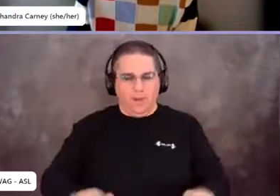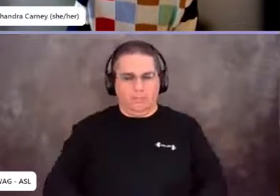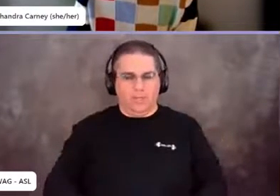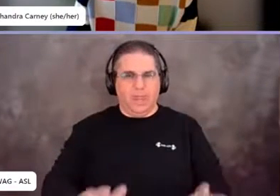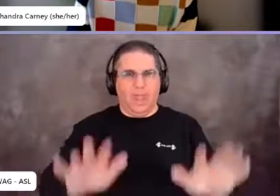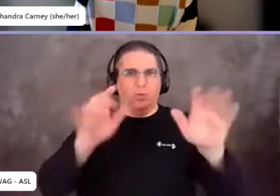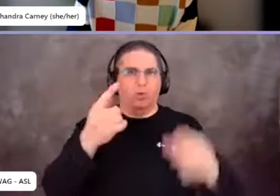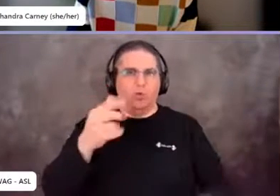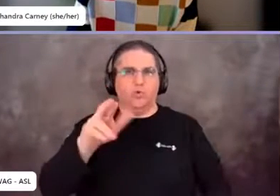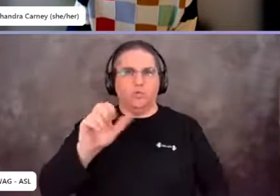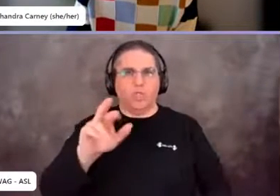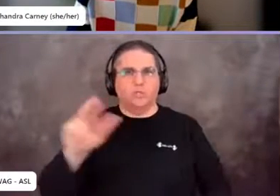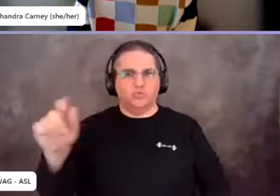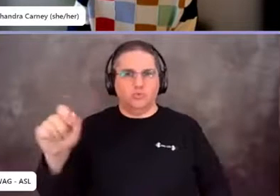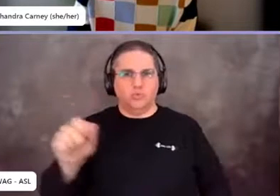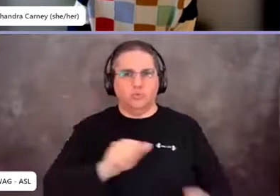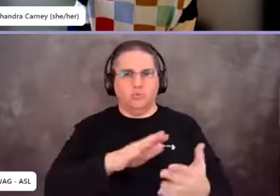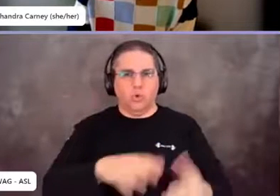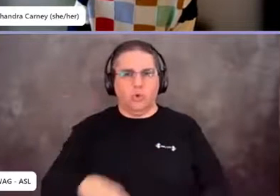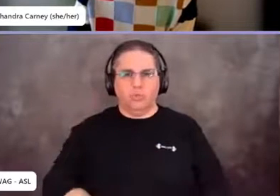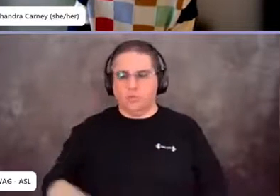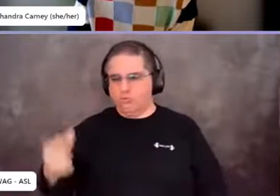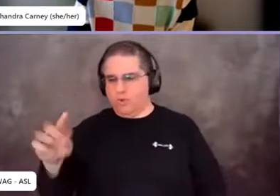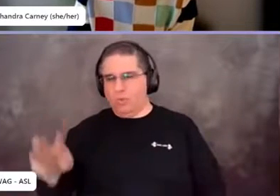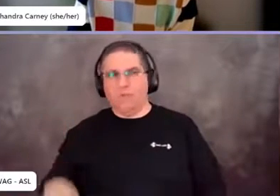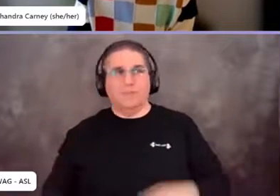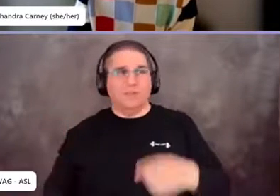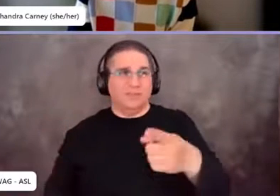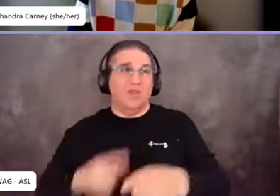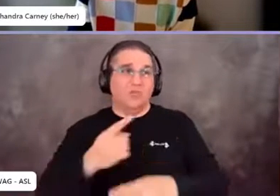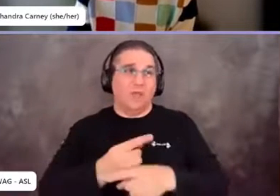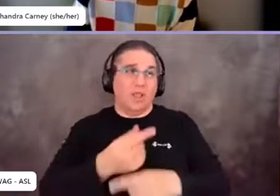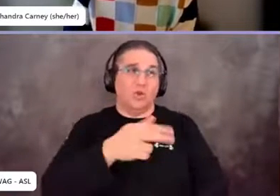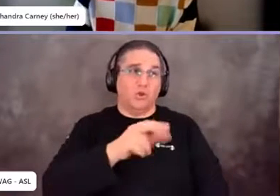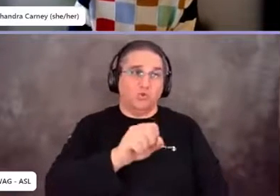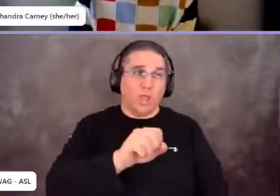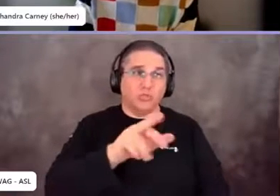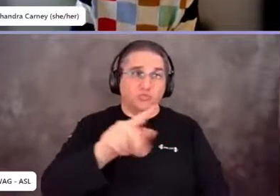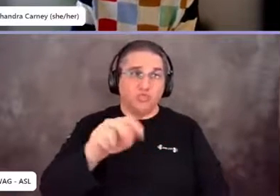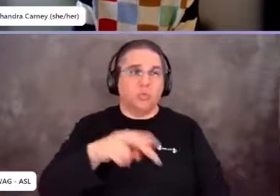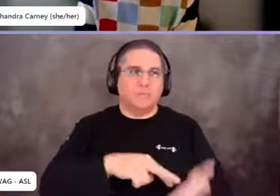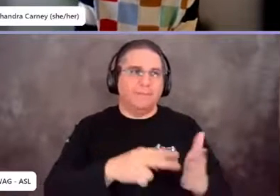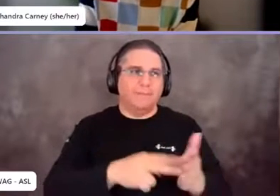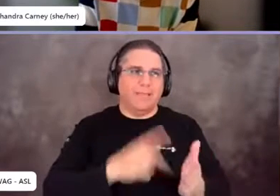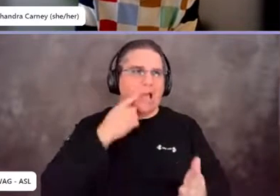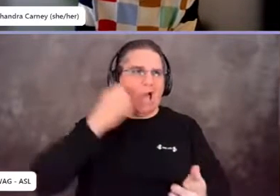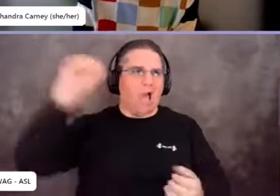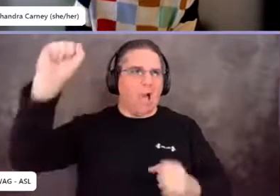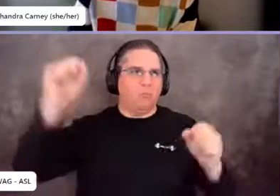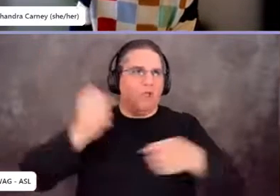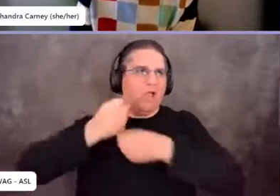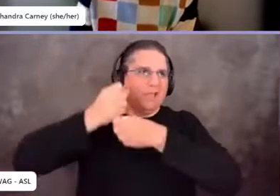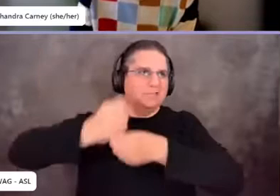Are you able to comment on how we can affect organization change to a grassroots approach? [GREG]